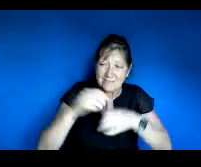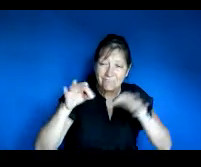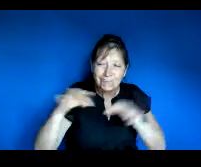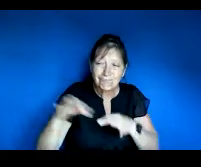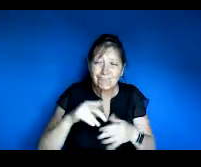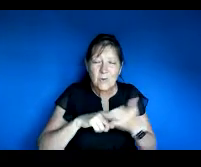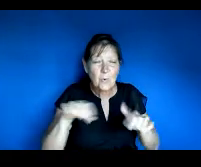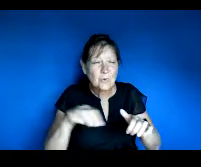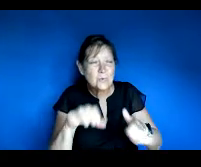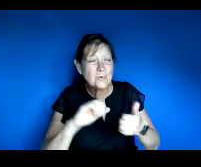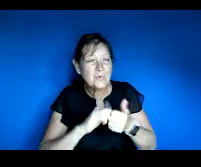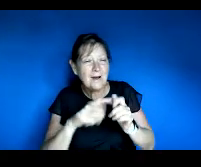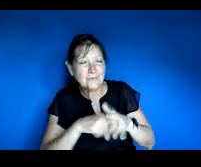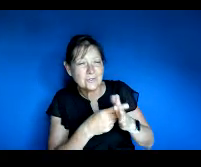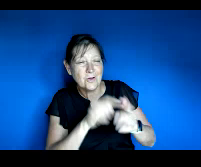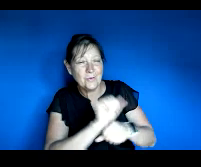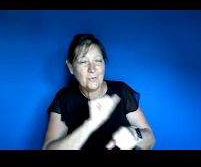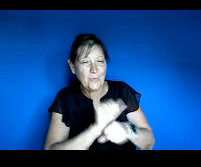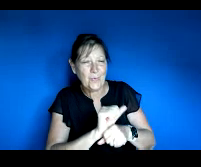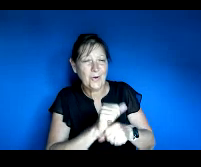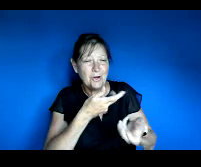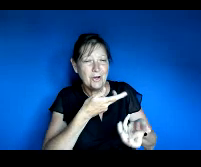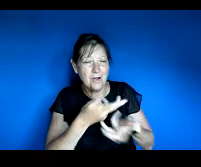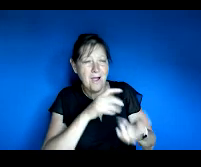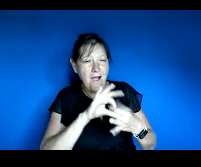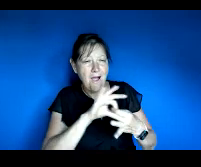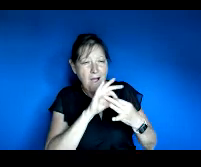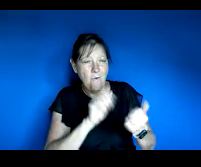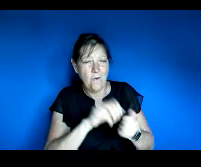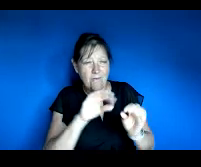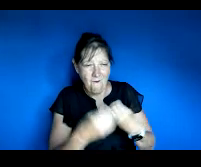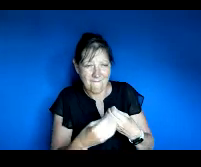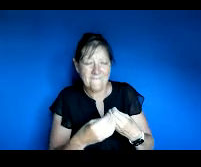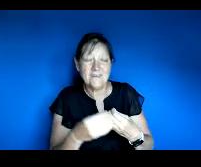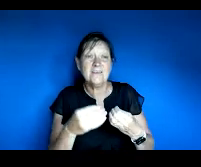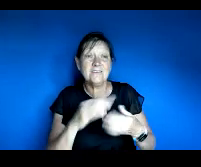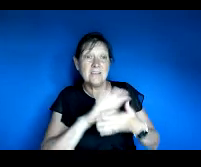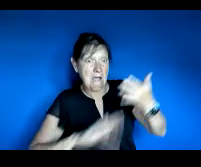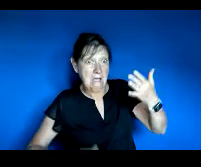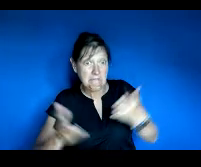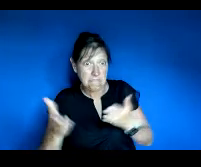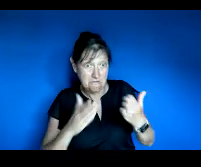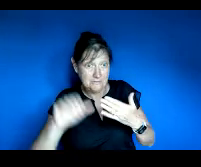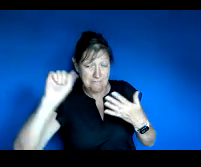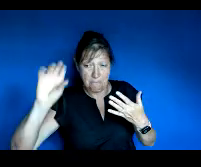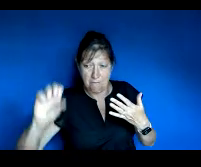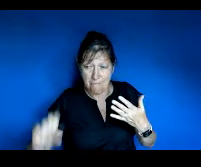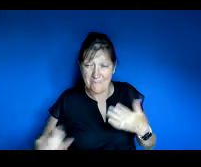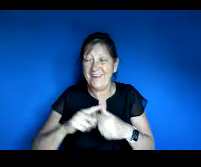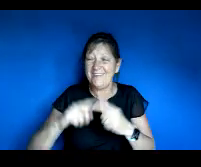how to get started with our office, and what we provide, and make sure that everybody has time to ask questions that they'll want to at the end,